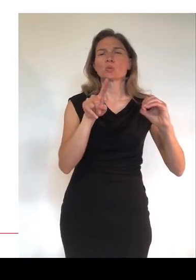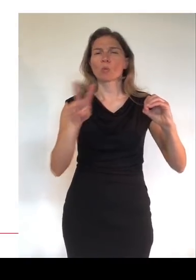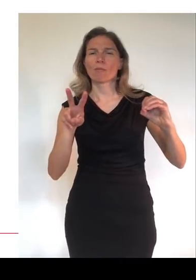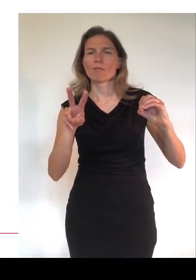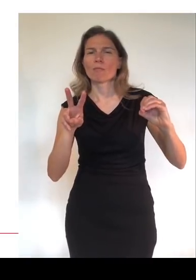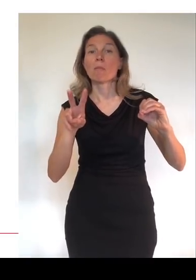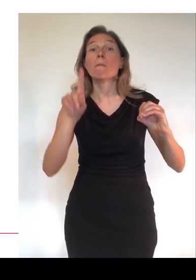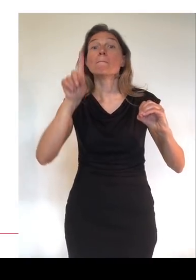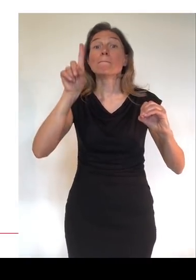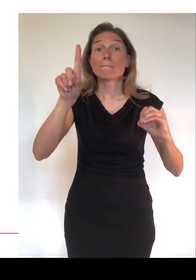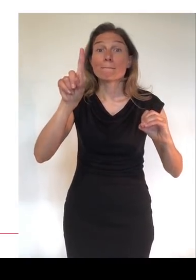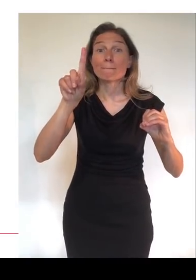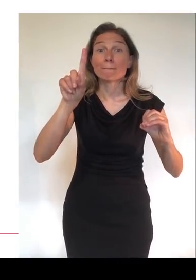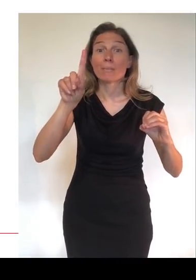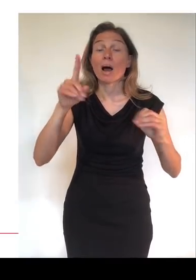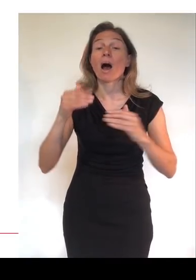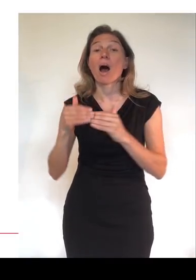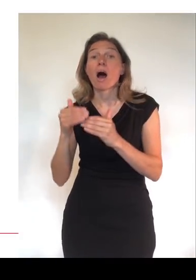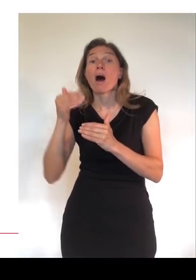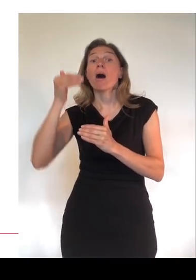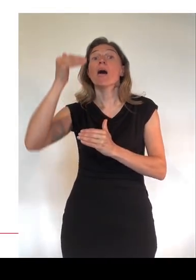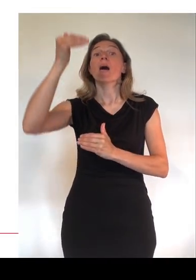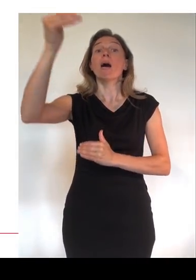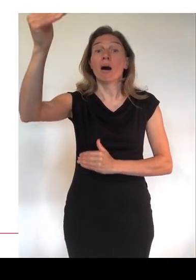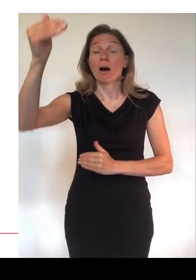children would be able to acquire in that in that first year of sign language